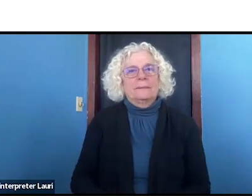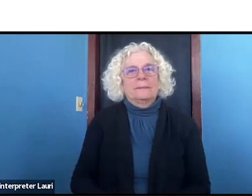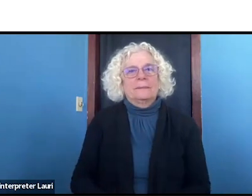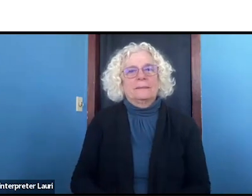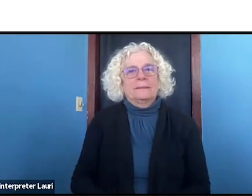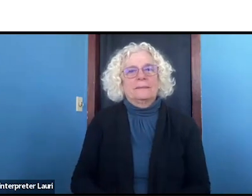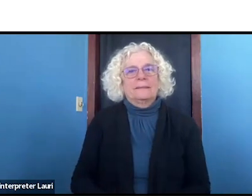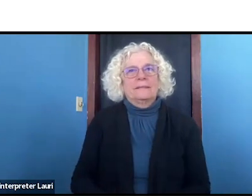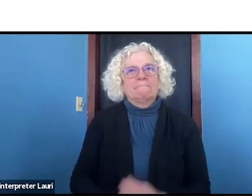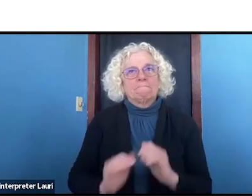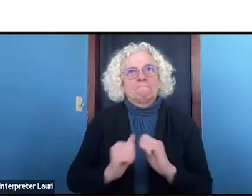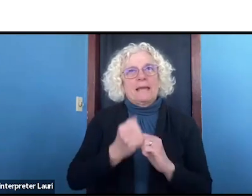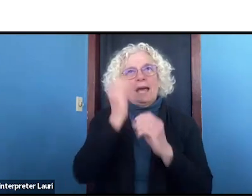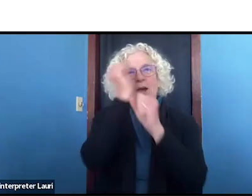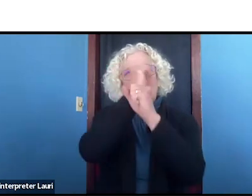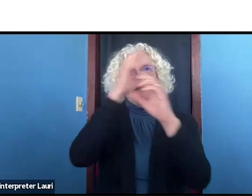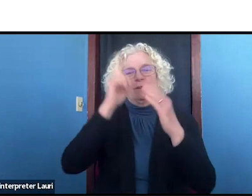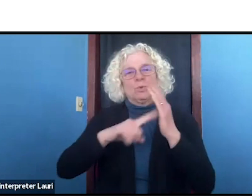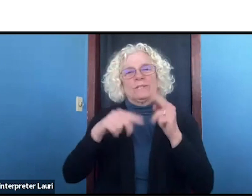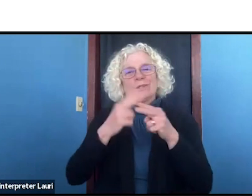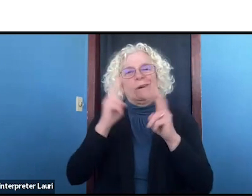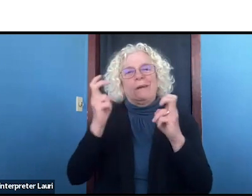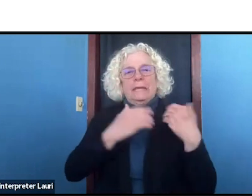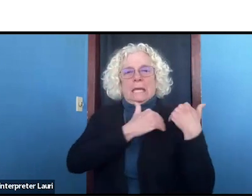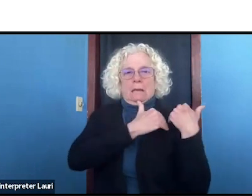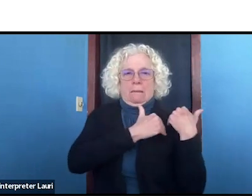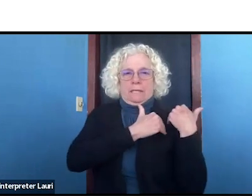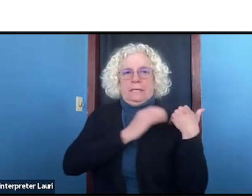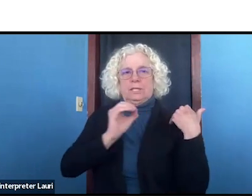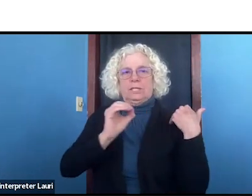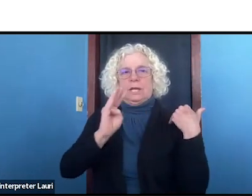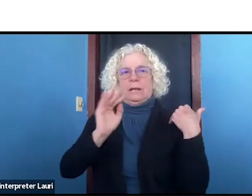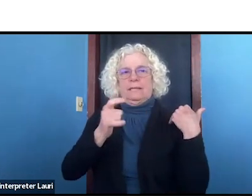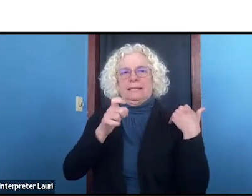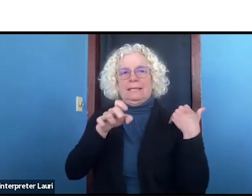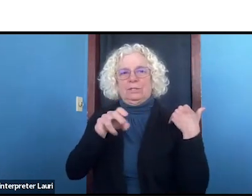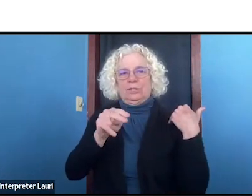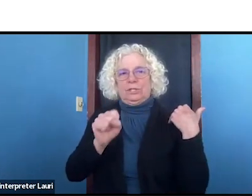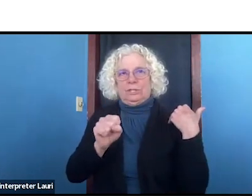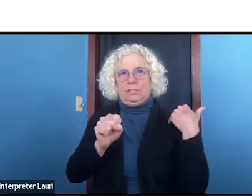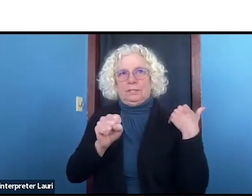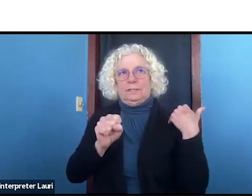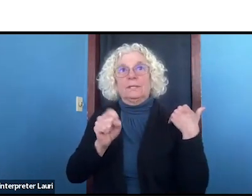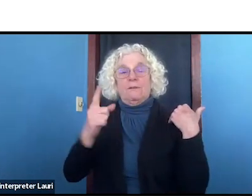the obligations of behavioral health systems to you and to me